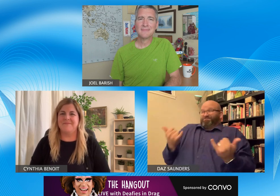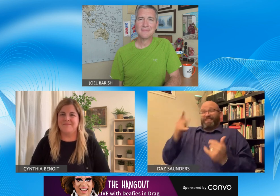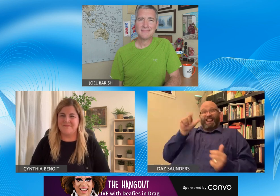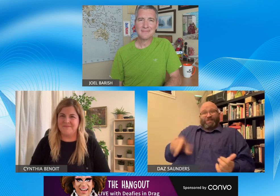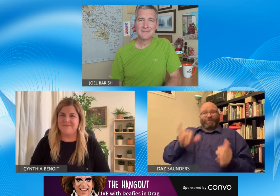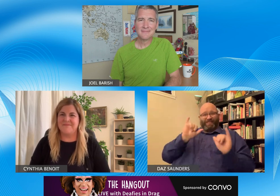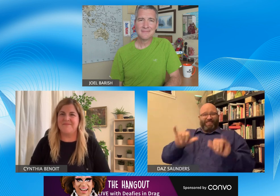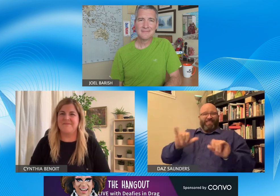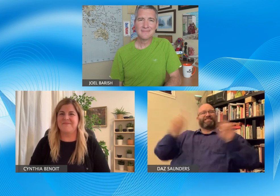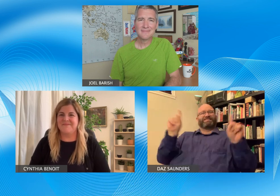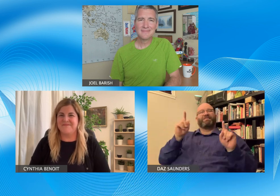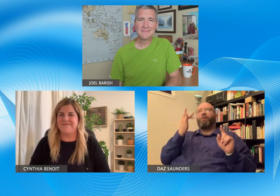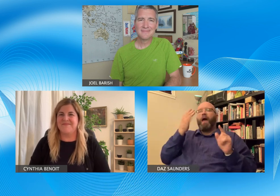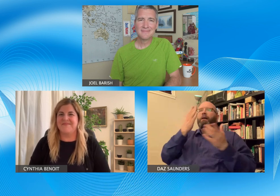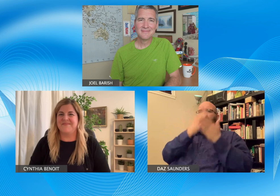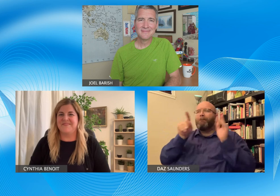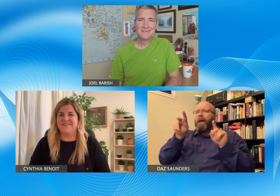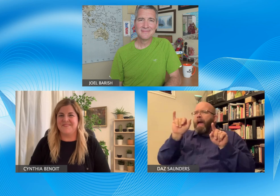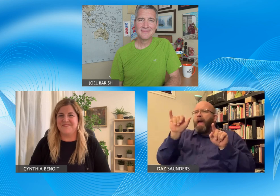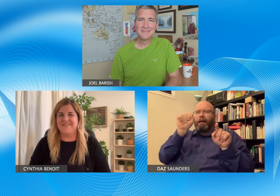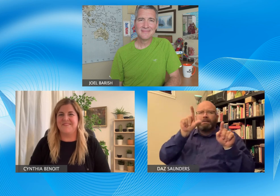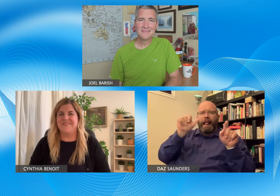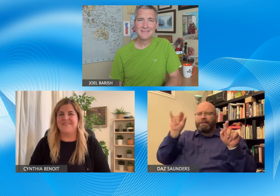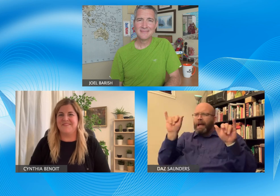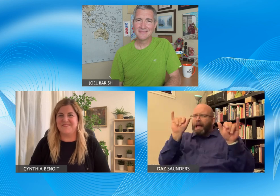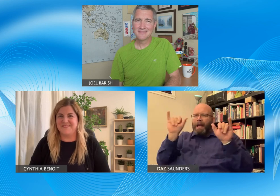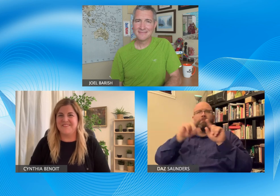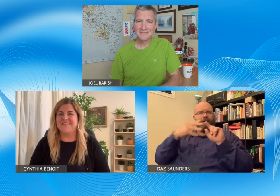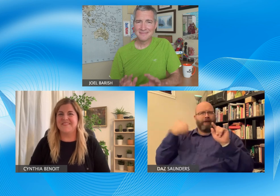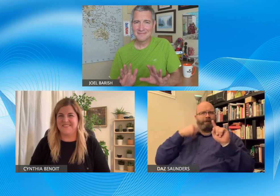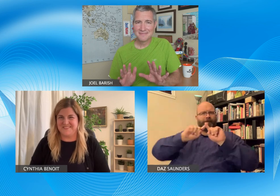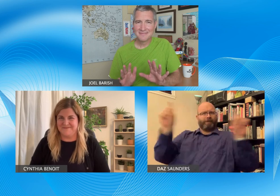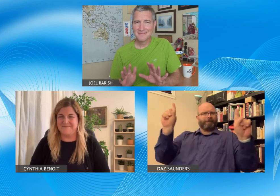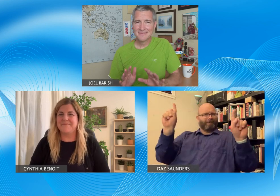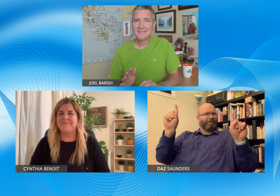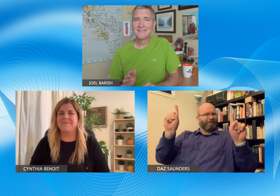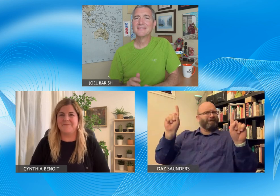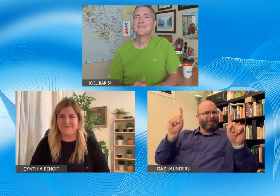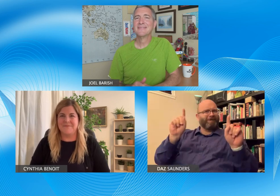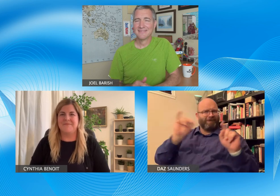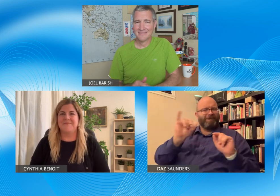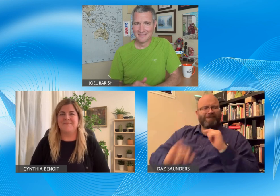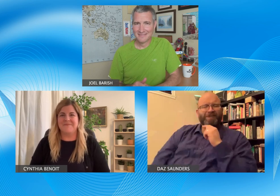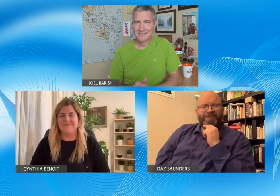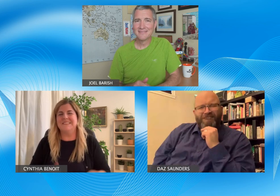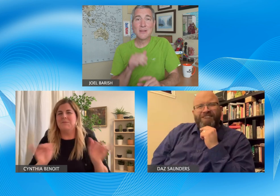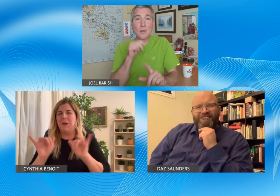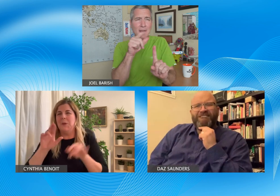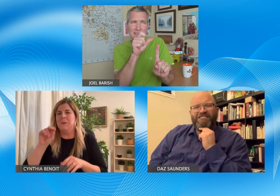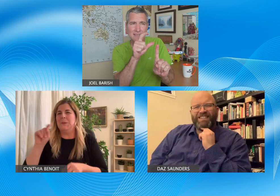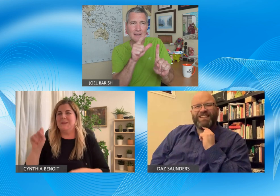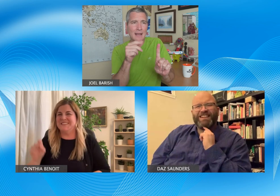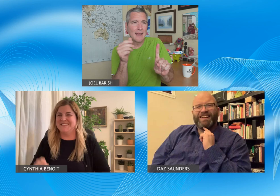This is LSQ’s history and why there is some similarities between ASL and LSQ. It is due to its origins even though there’s still evidential differences between them Similar roots